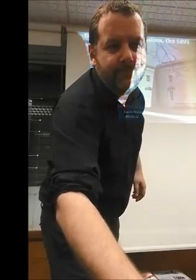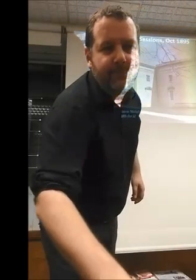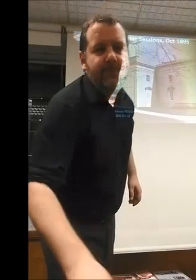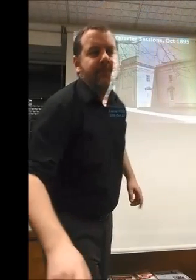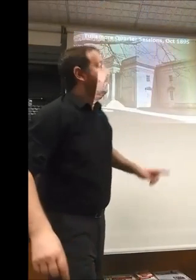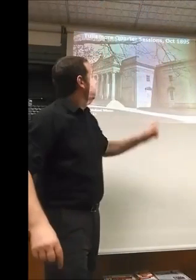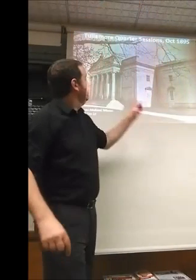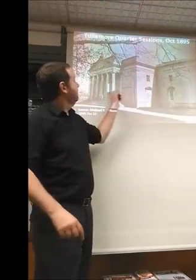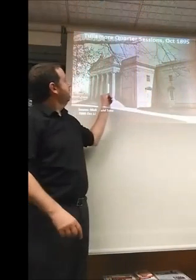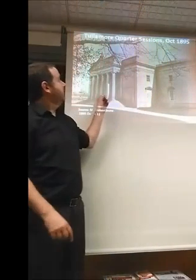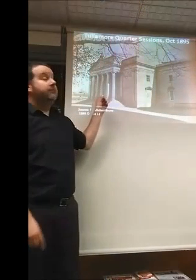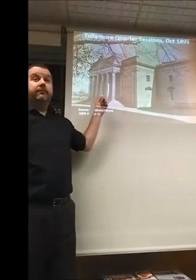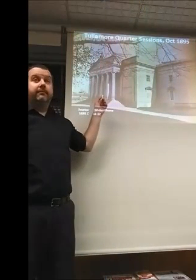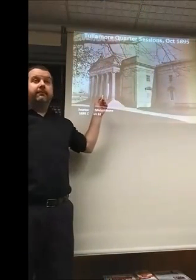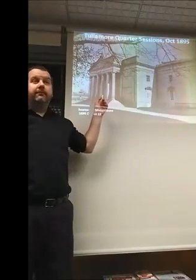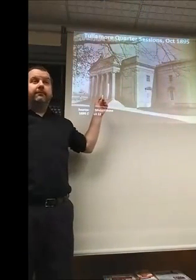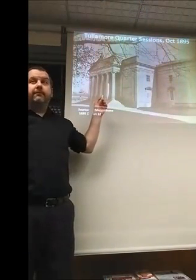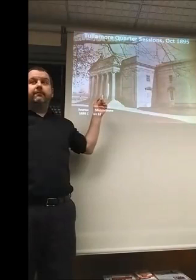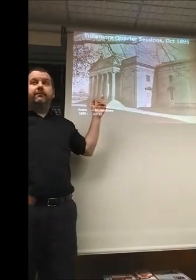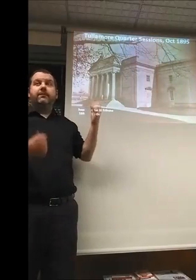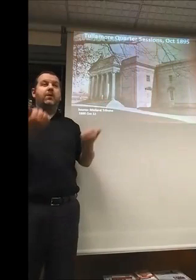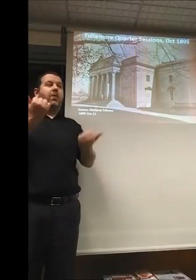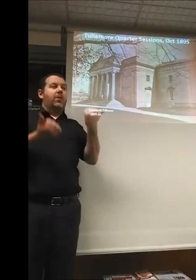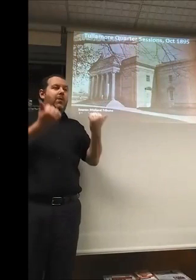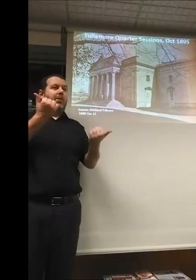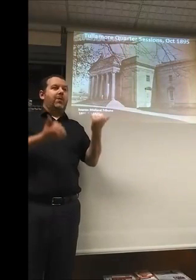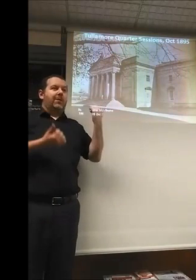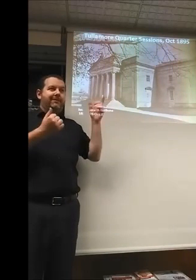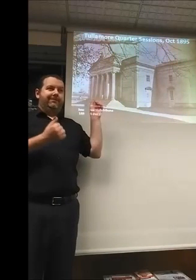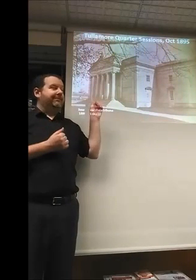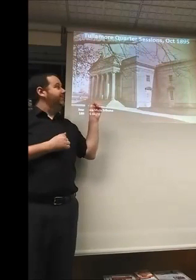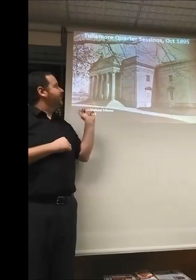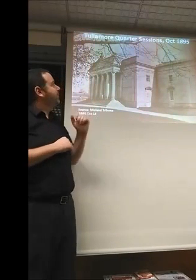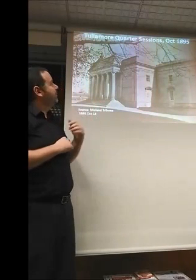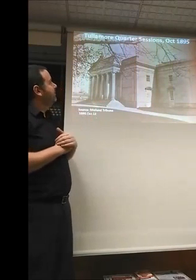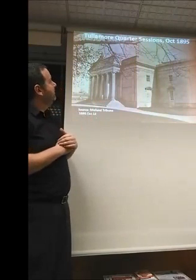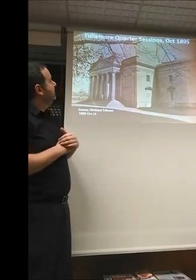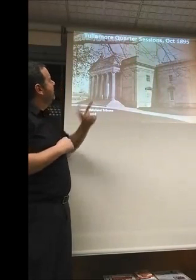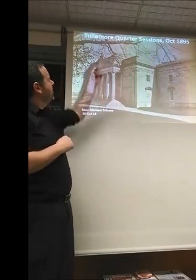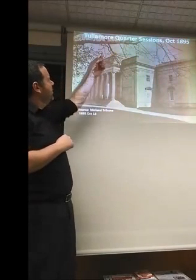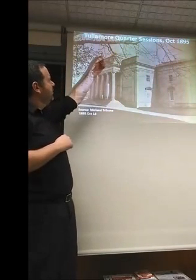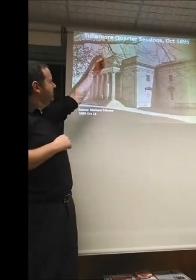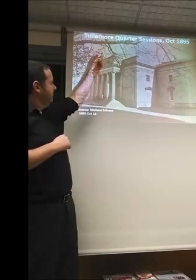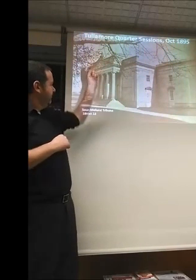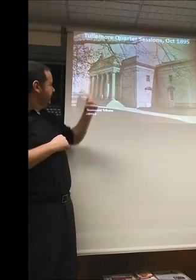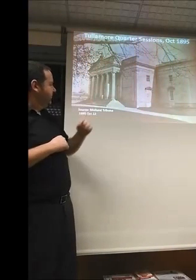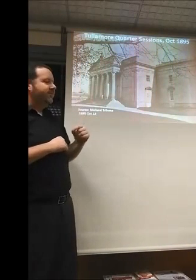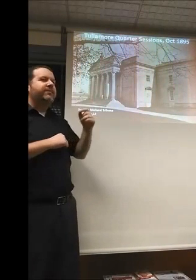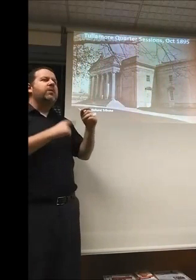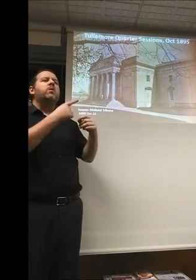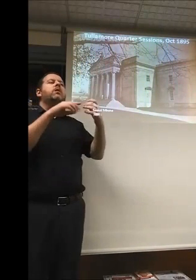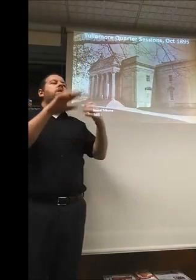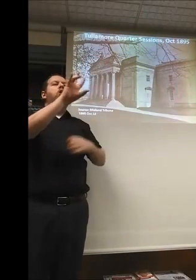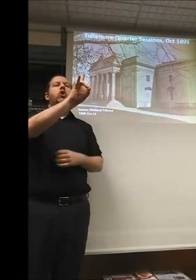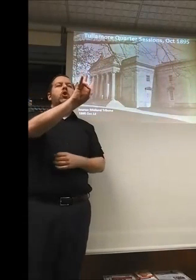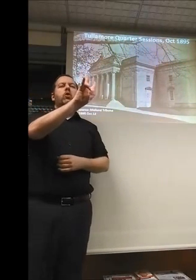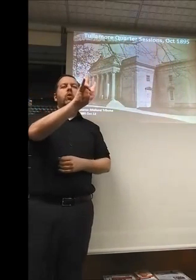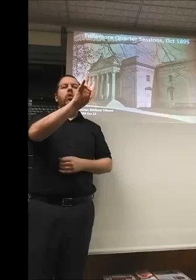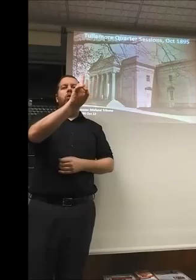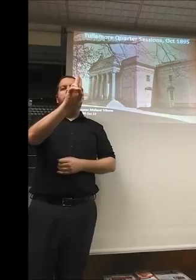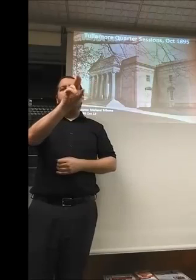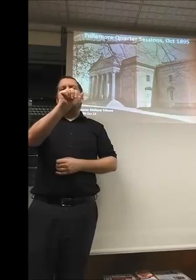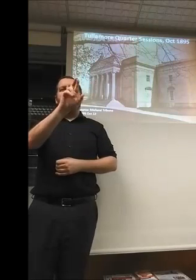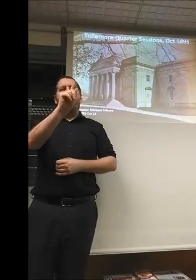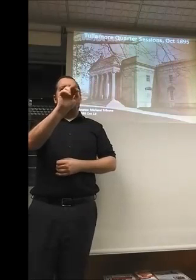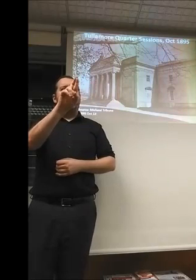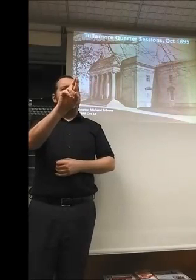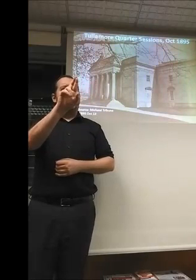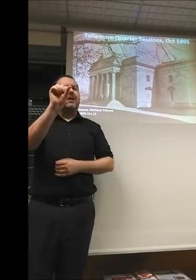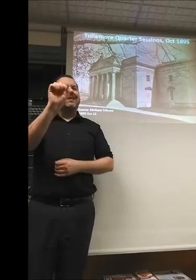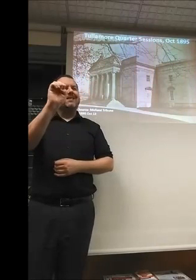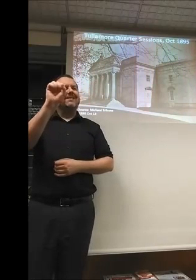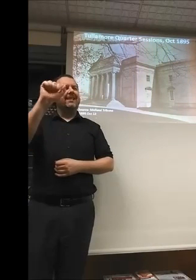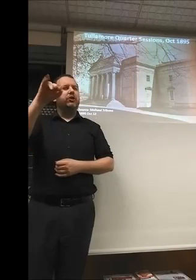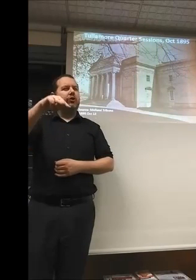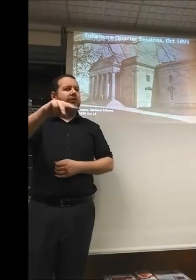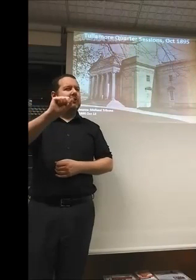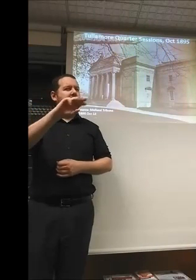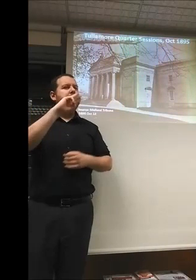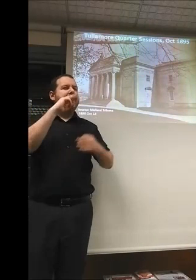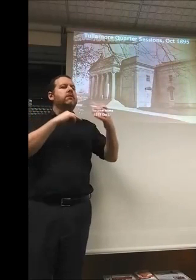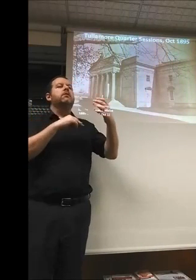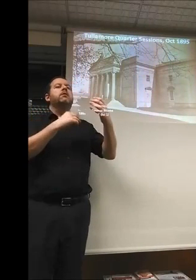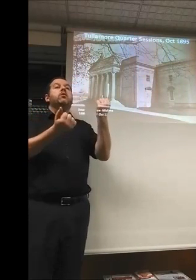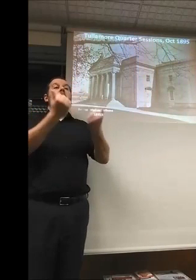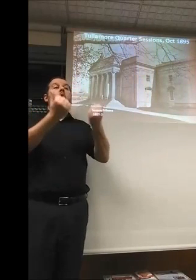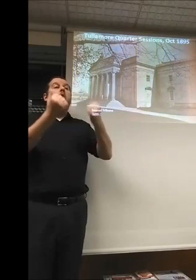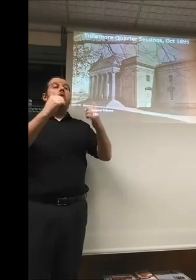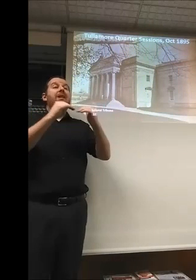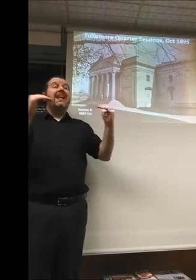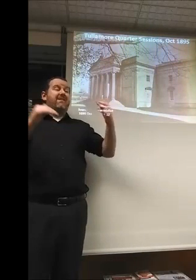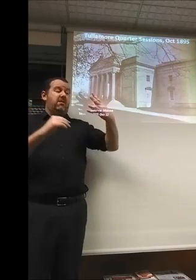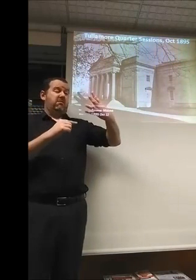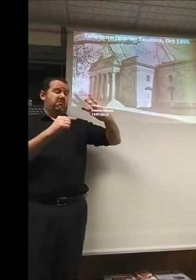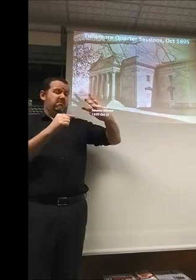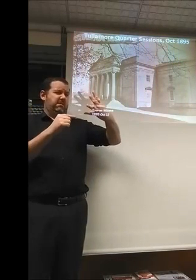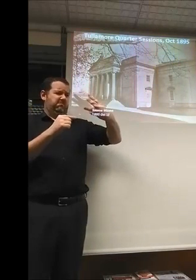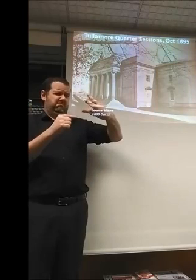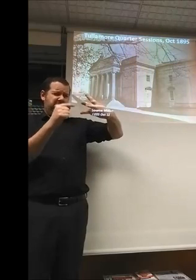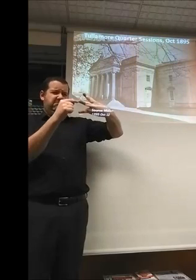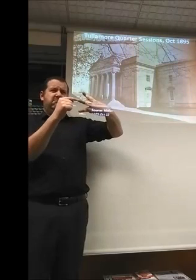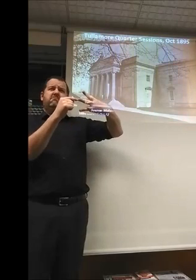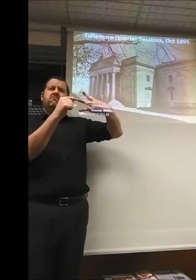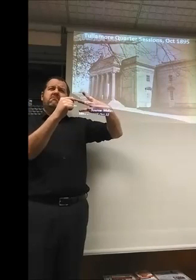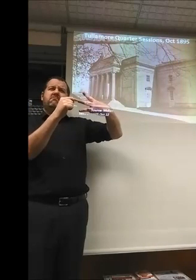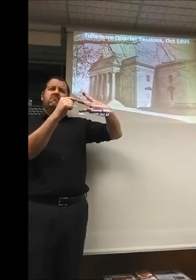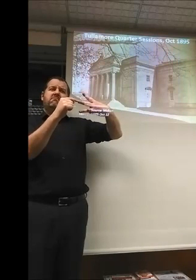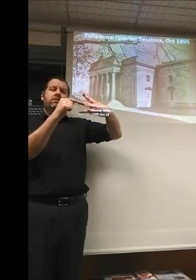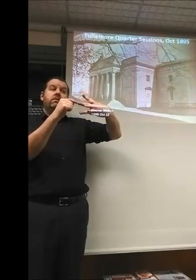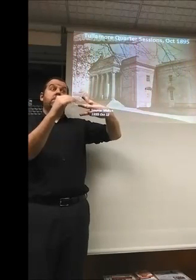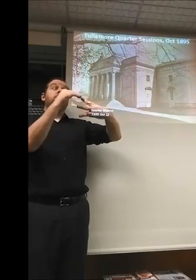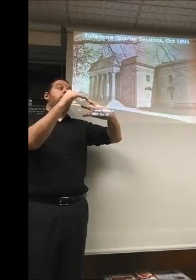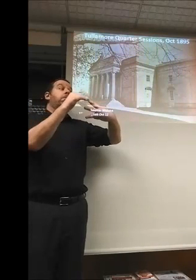they knew his name was Walsh but he would swap his name quite often to try and hide